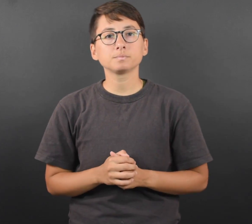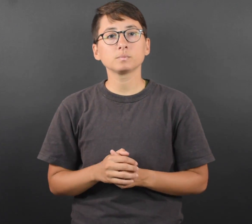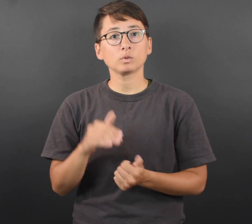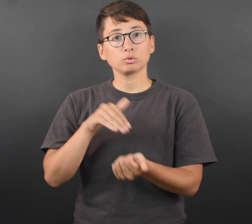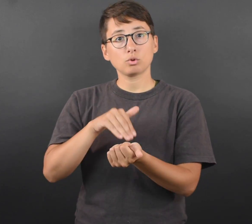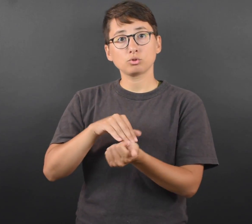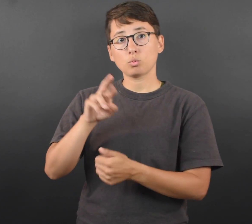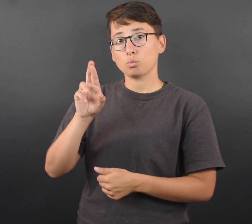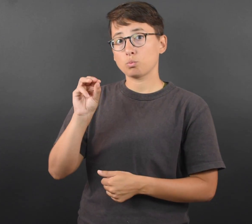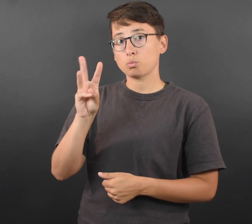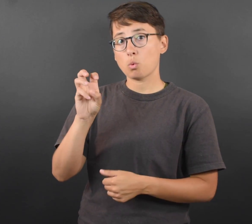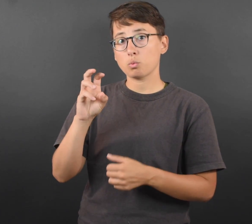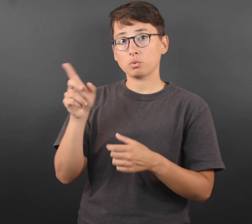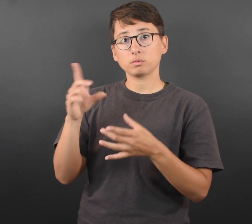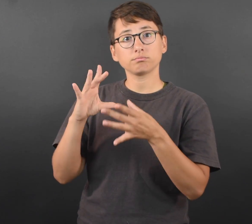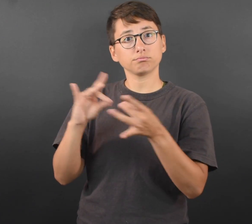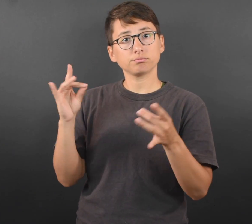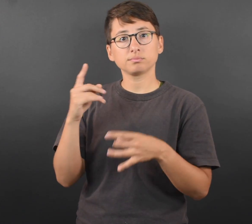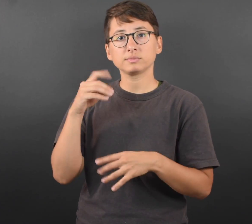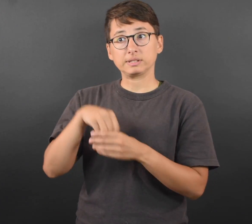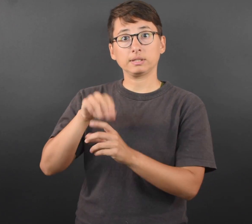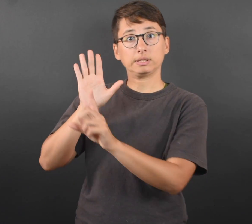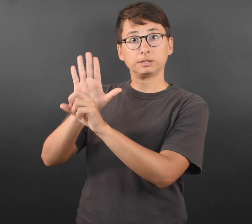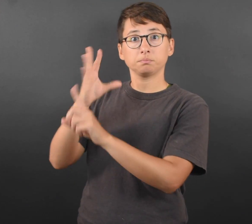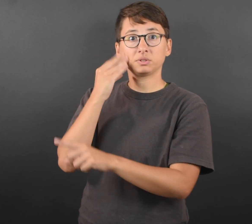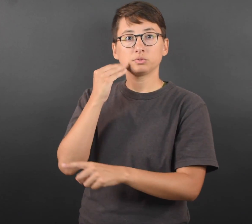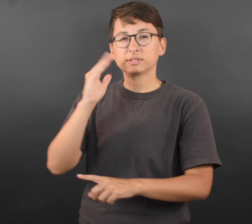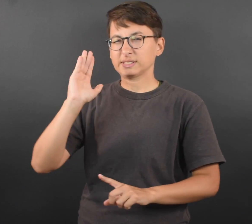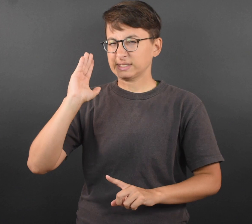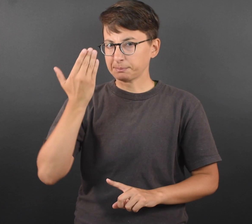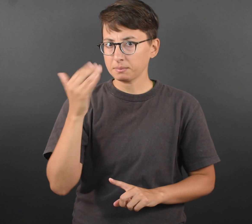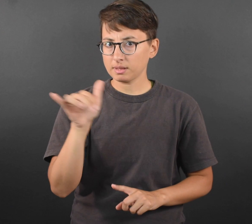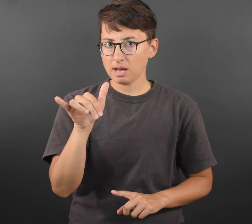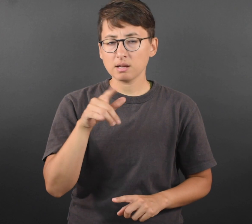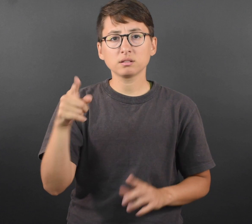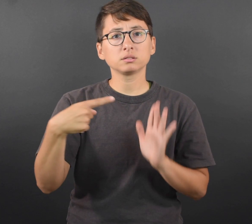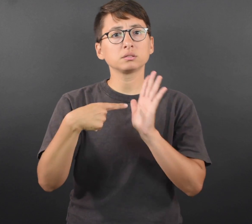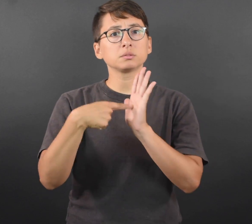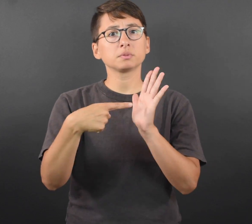Rowe said that in his experience, it appears symptoms can be triggered by having a viral